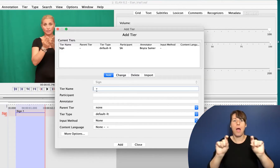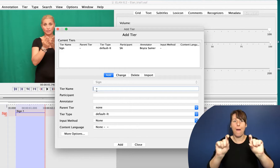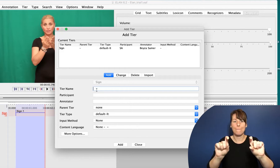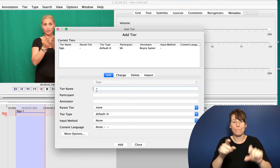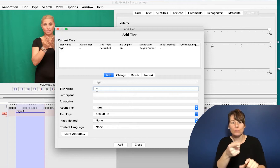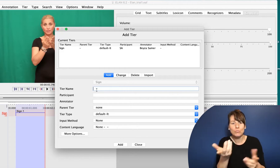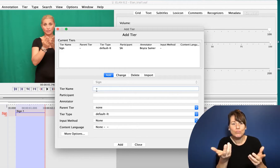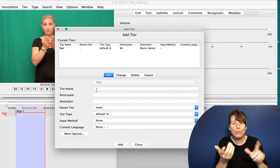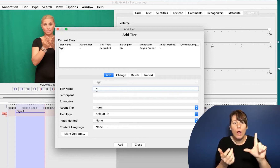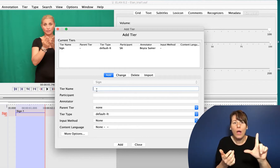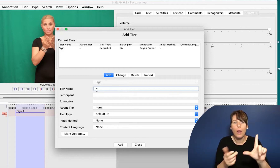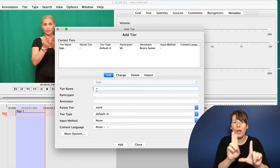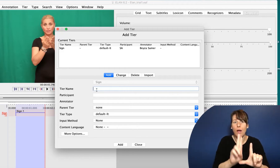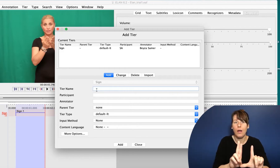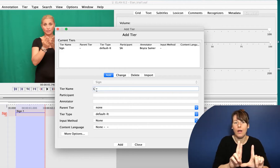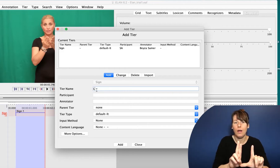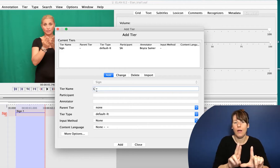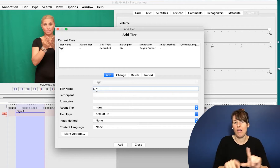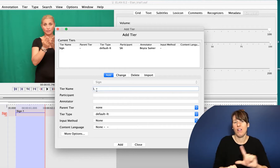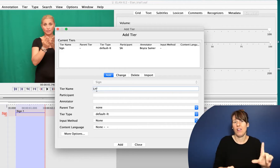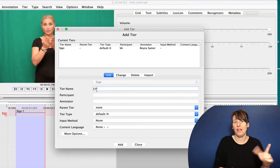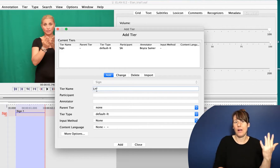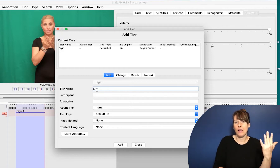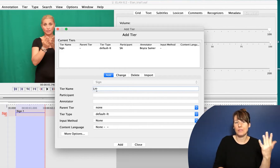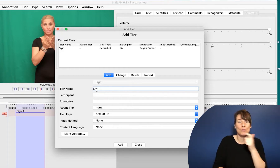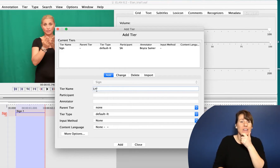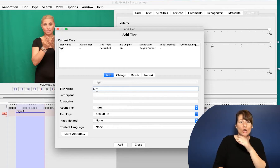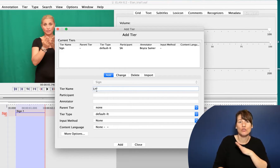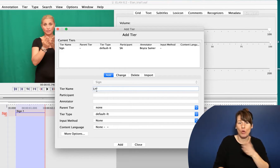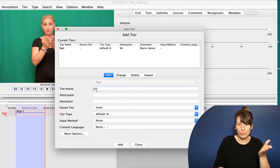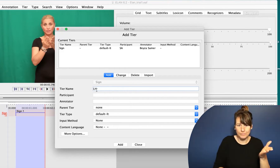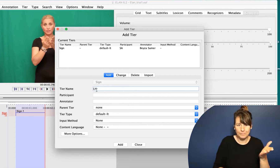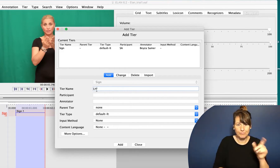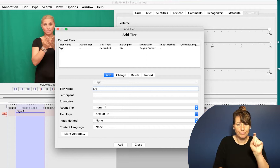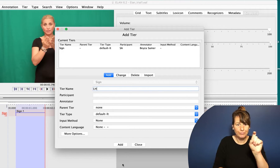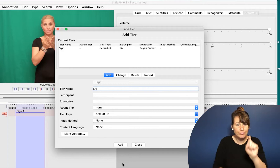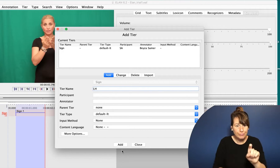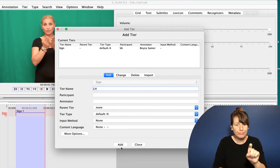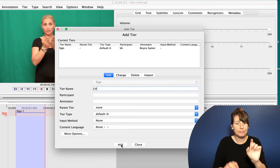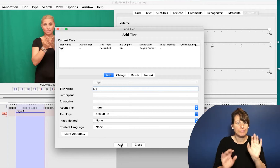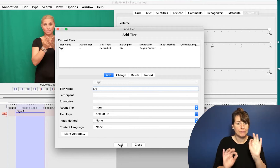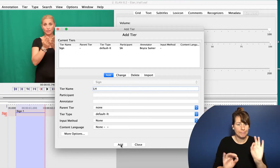Tier name, I will add a tier for left hand. OK, and then I go to "Add".